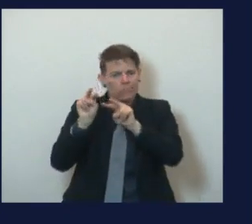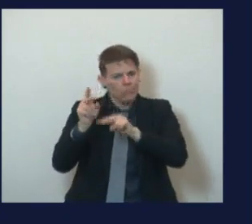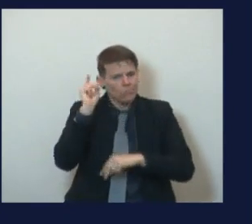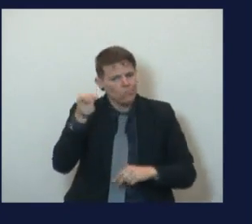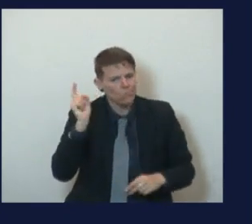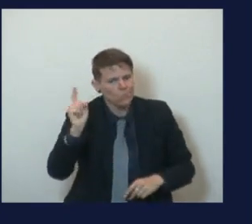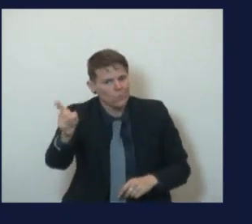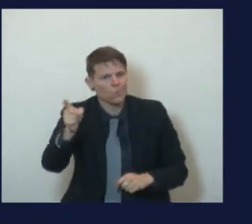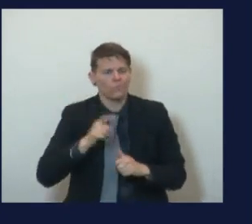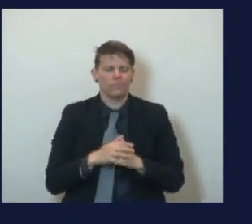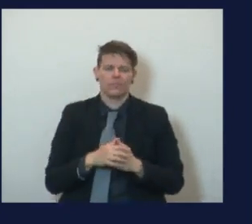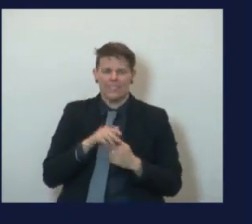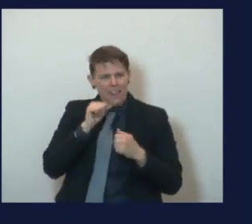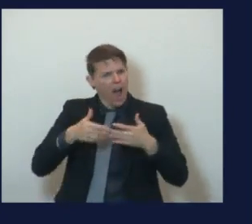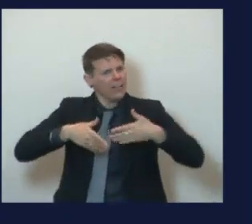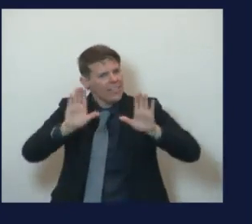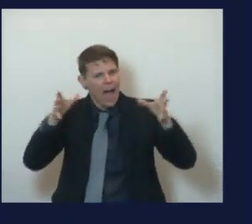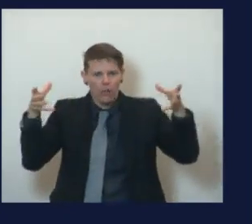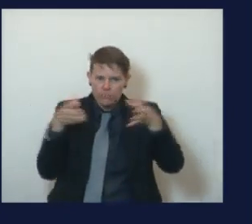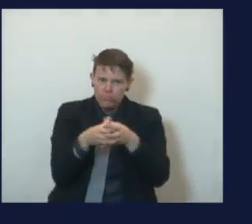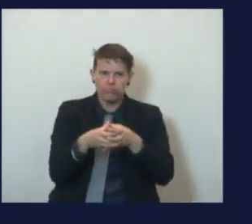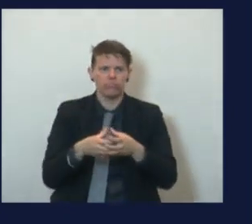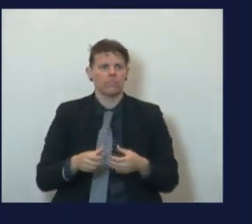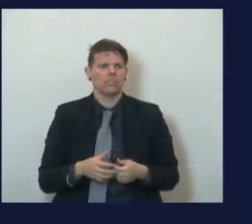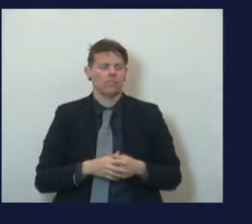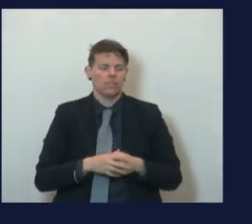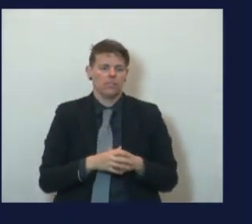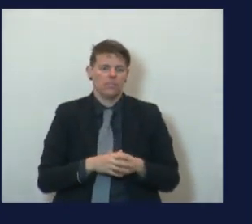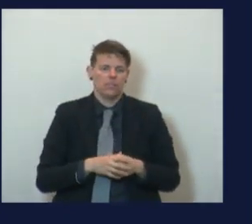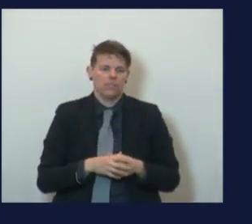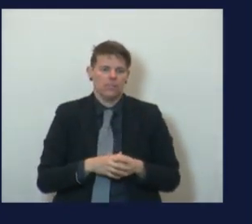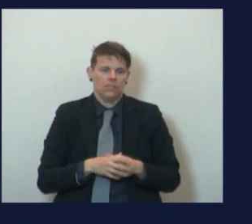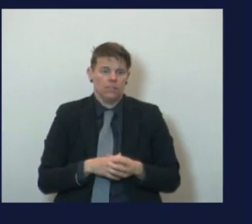OR 20. AND WE WILL HOLD YOU ACCOUNTABLE.